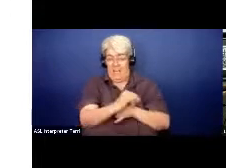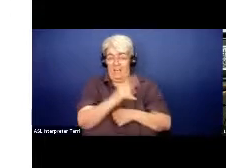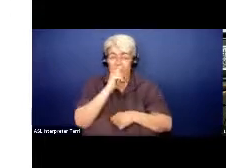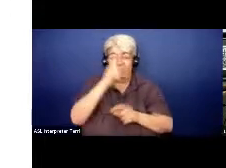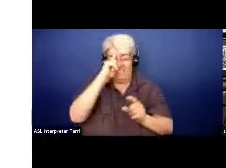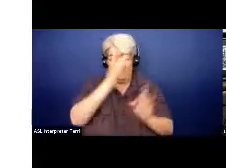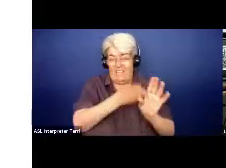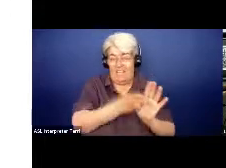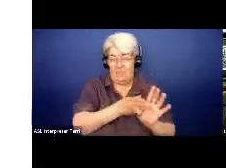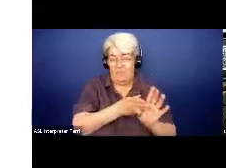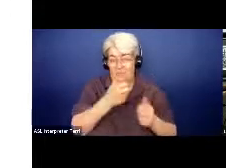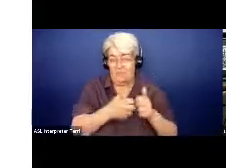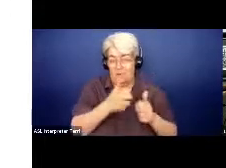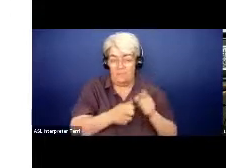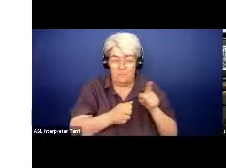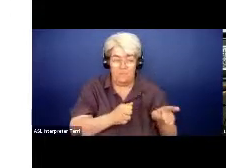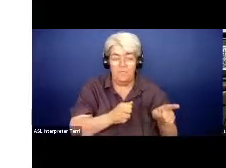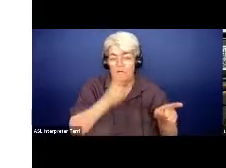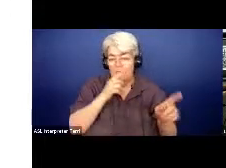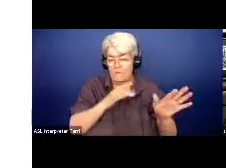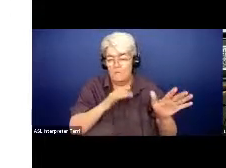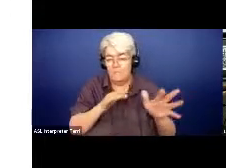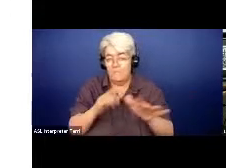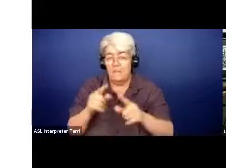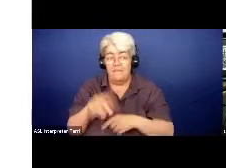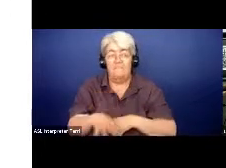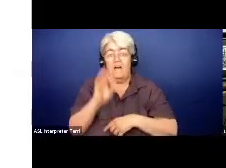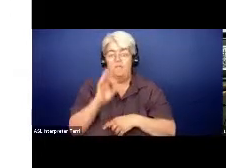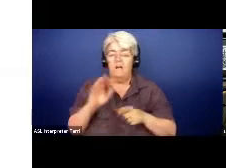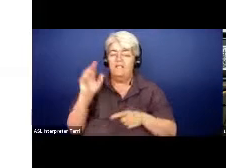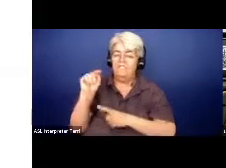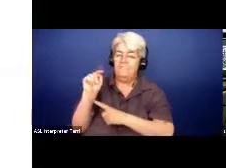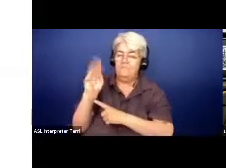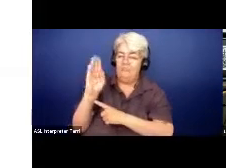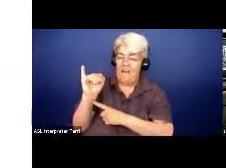they found to get to the bottom line was that the traumatic brain injury in childhood and